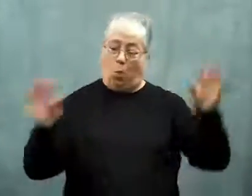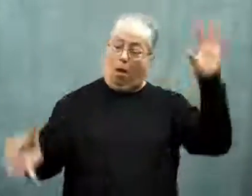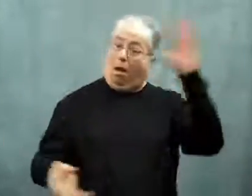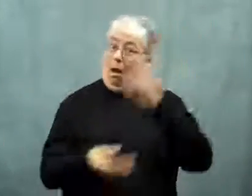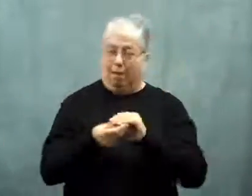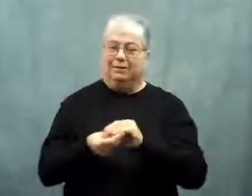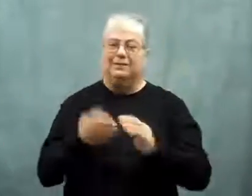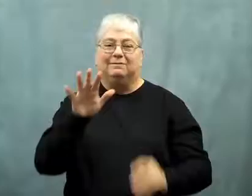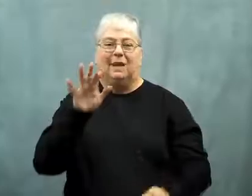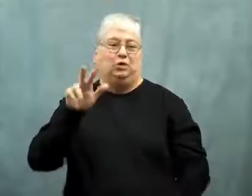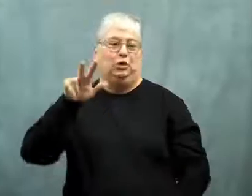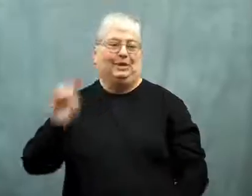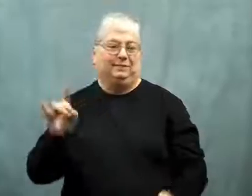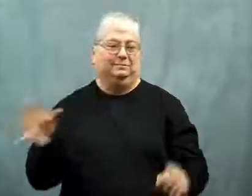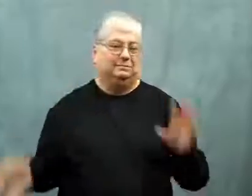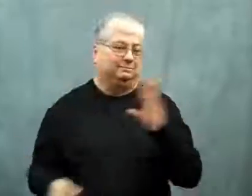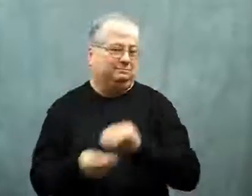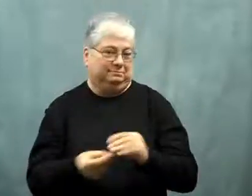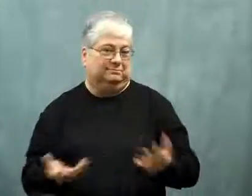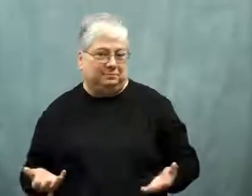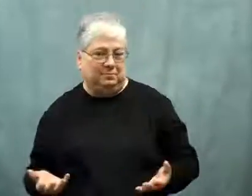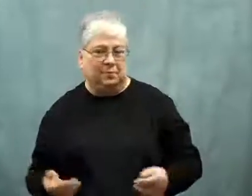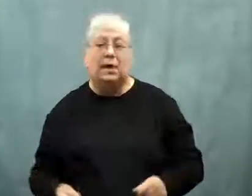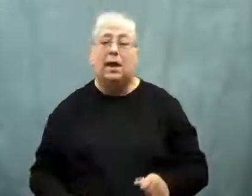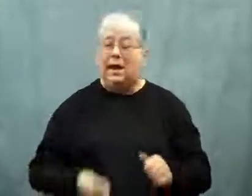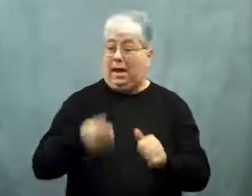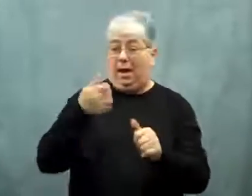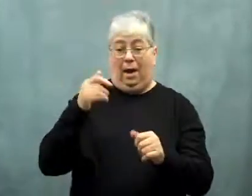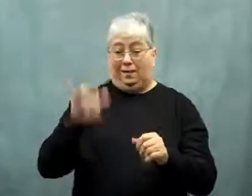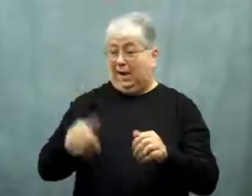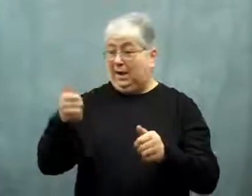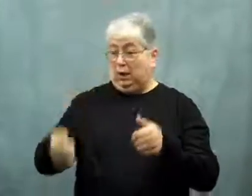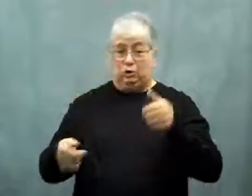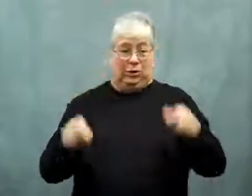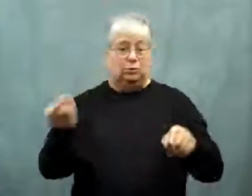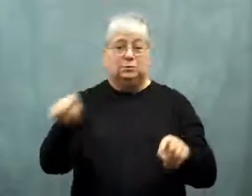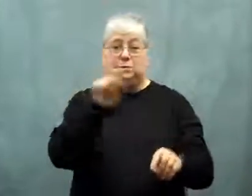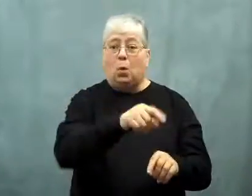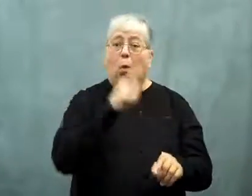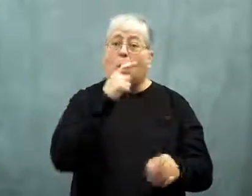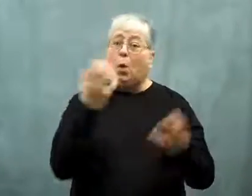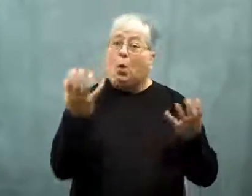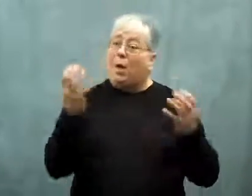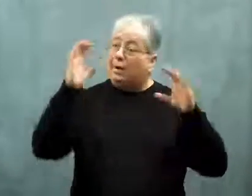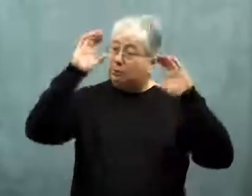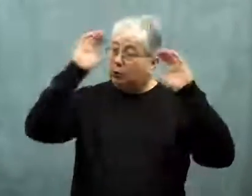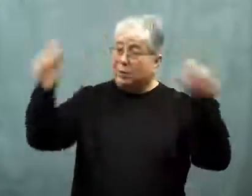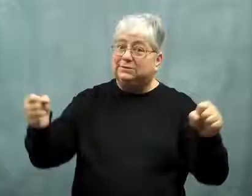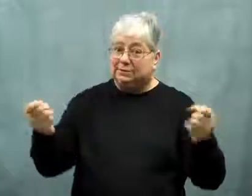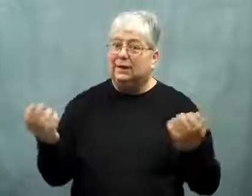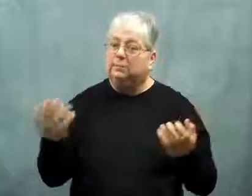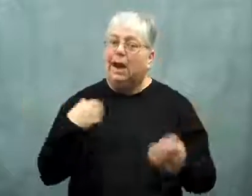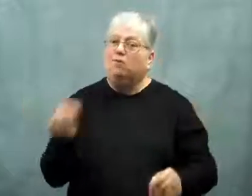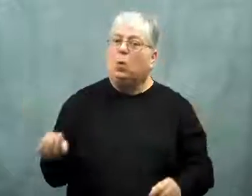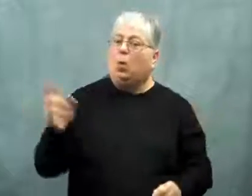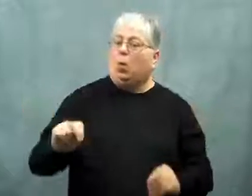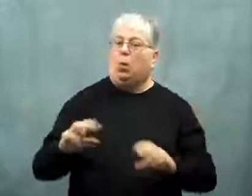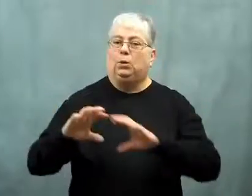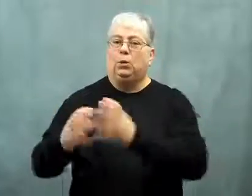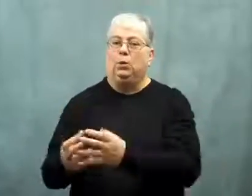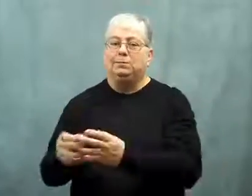That brings the total of electors to 538.